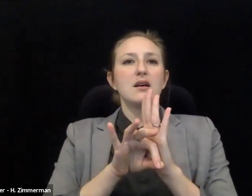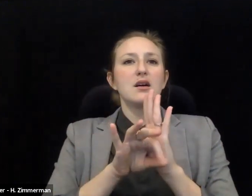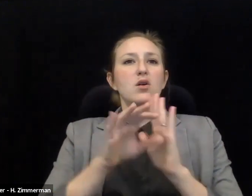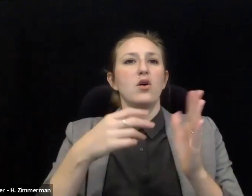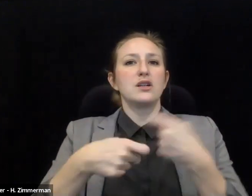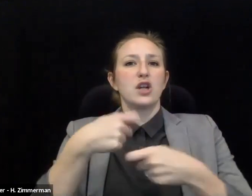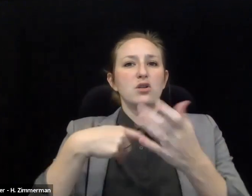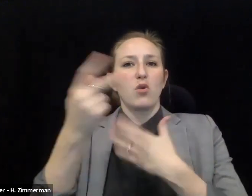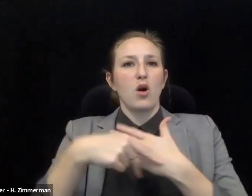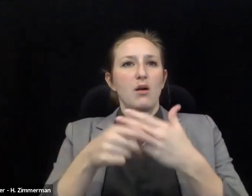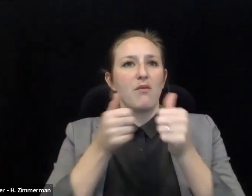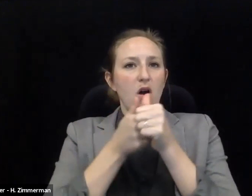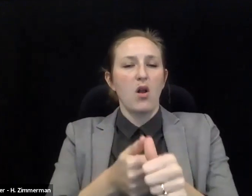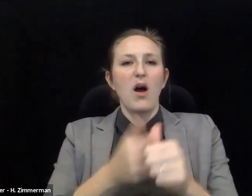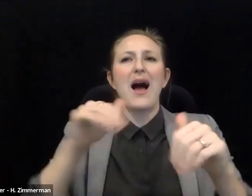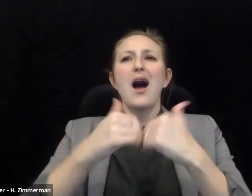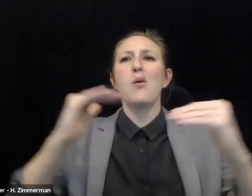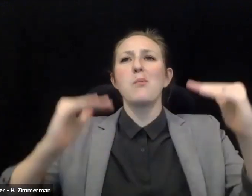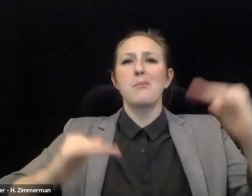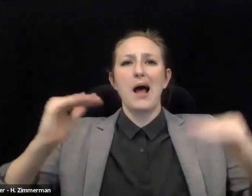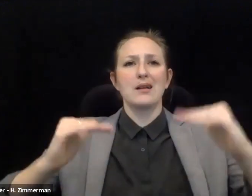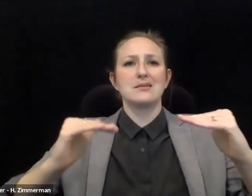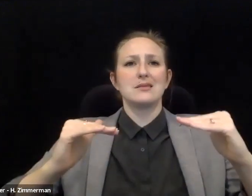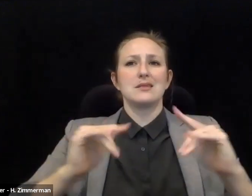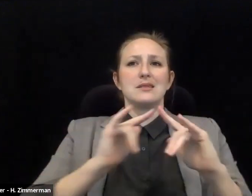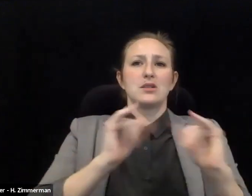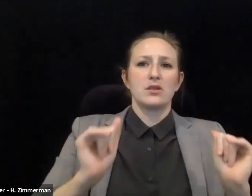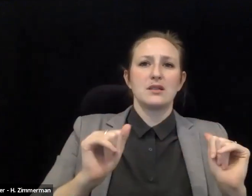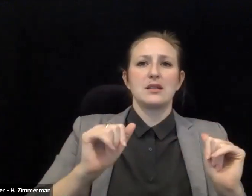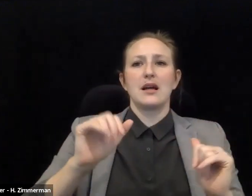follow, balancing. How do you balance synchronous and asynchronous content. Also, I think some